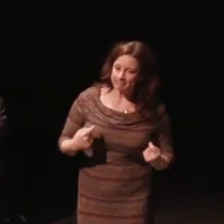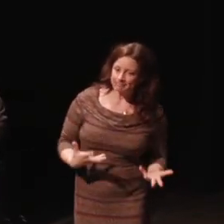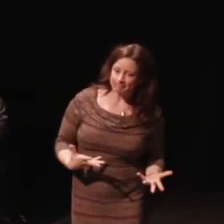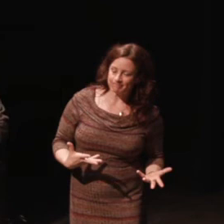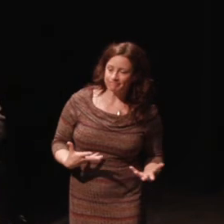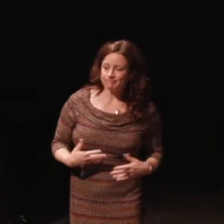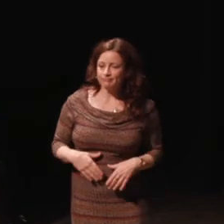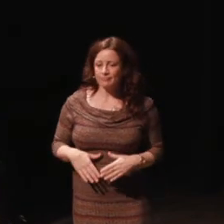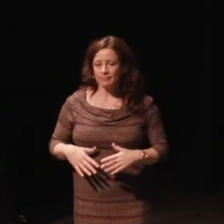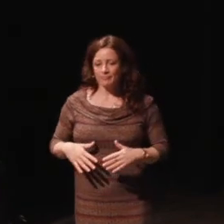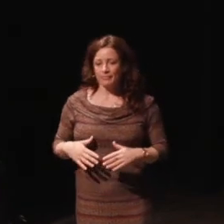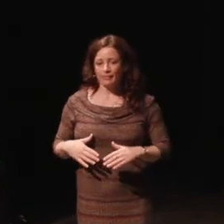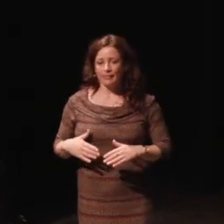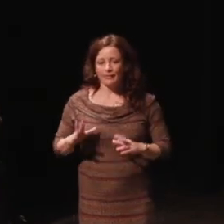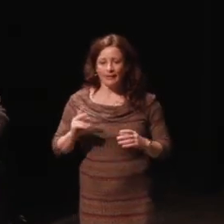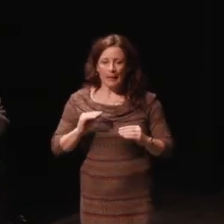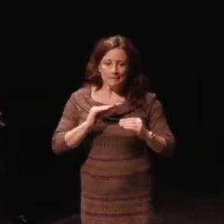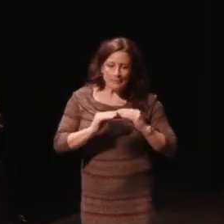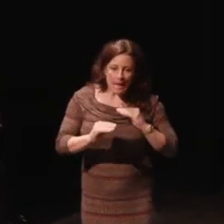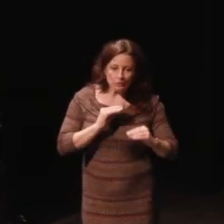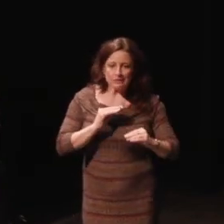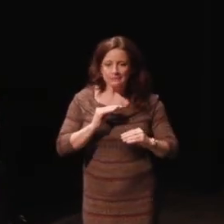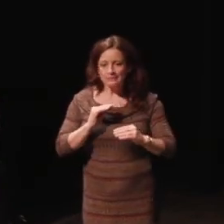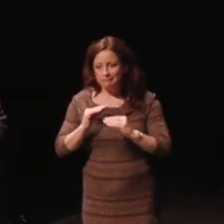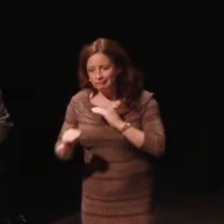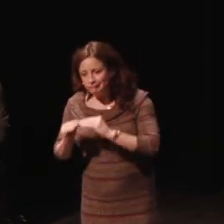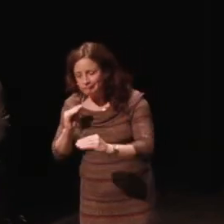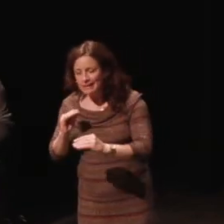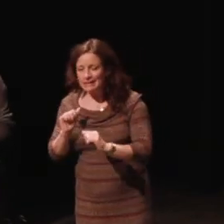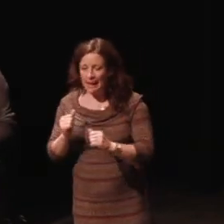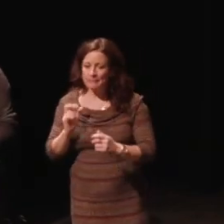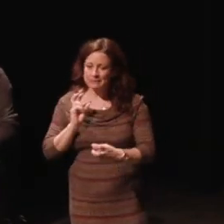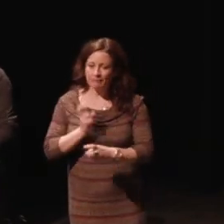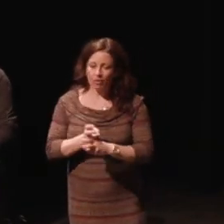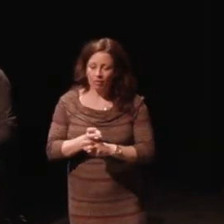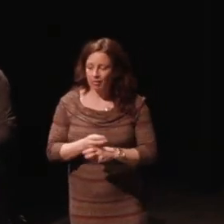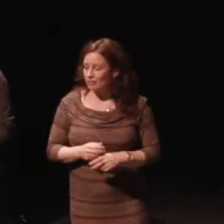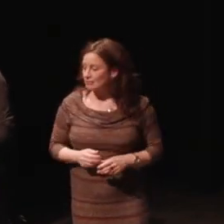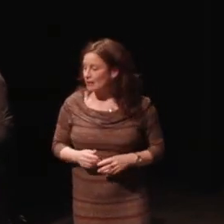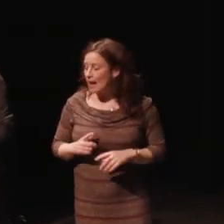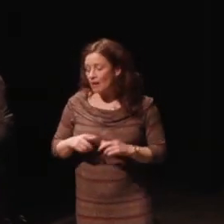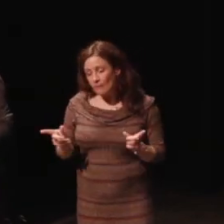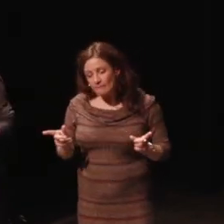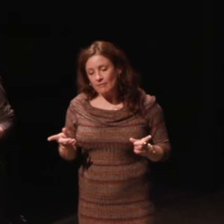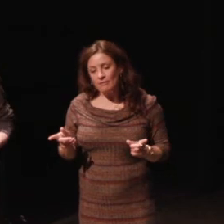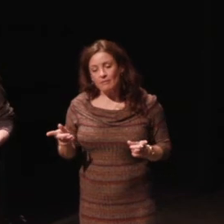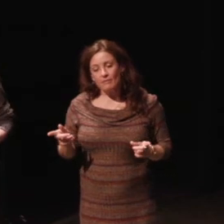patches can be very difficult, but like I said,